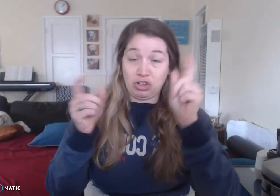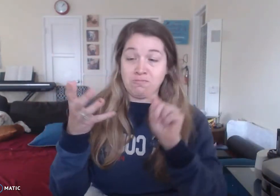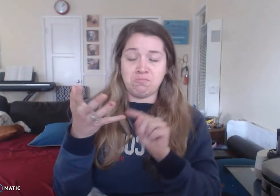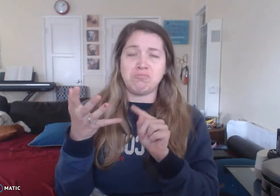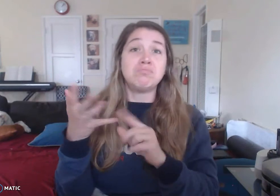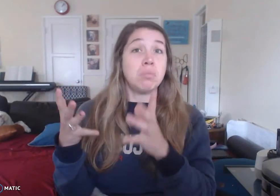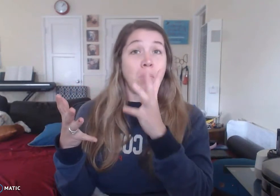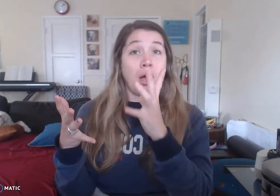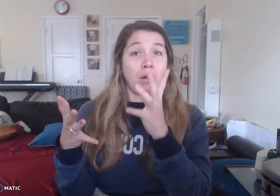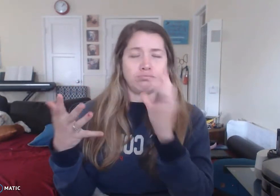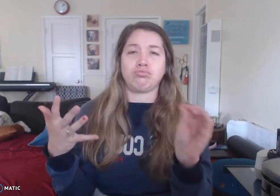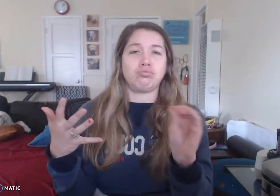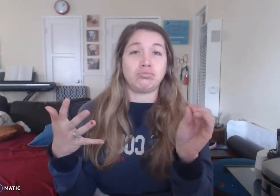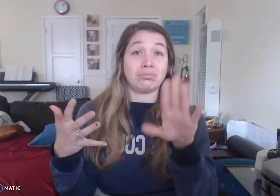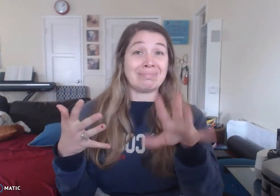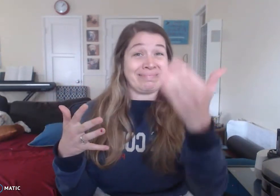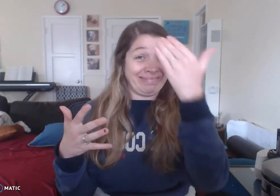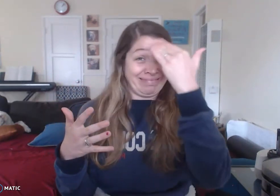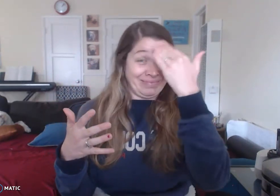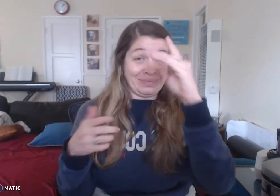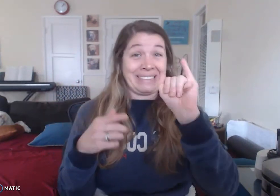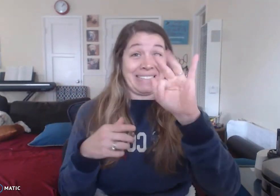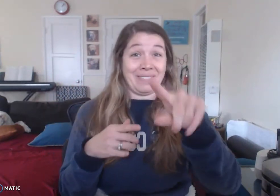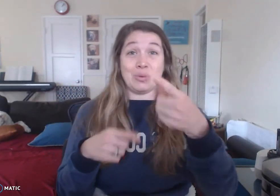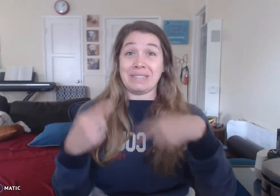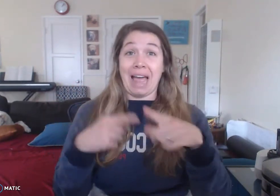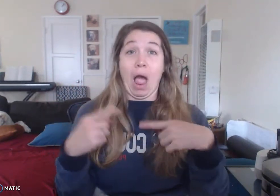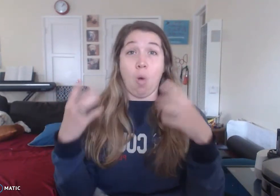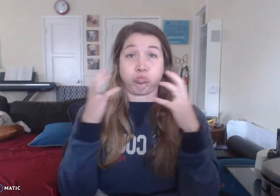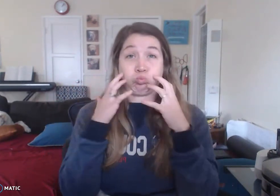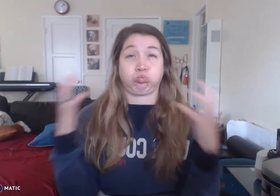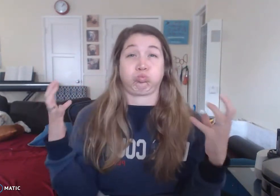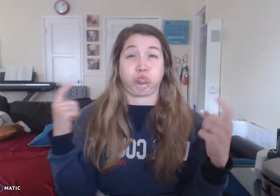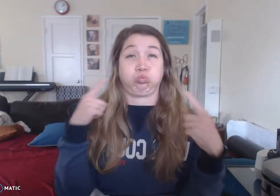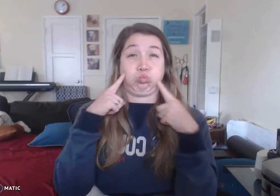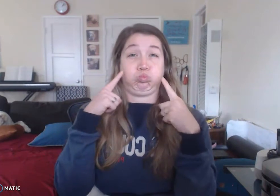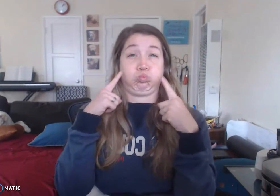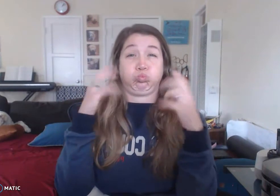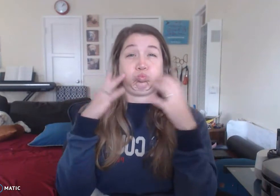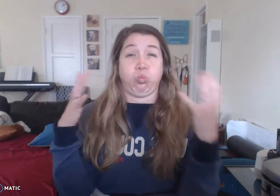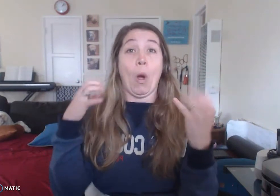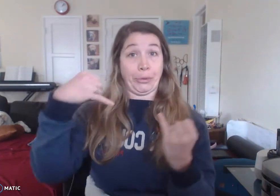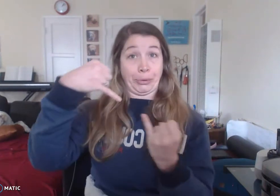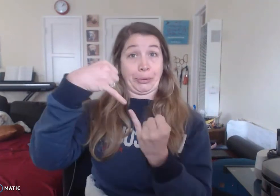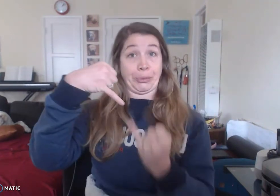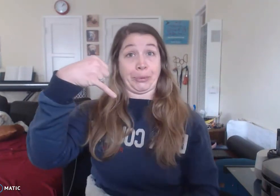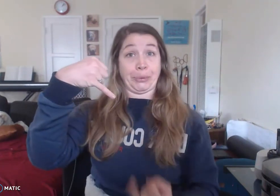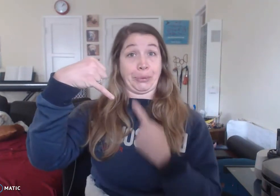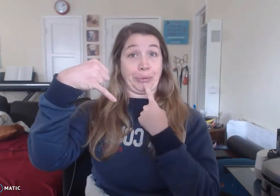So for the sign of mom I wouldn't say there are any clear NMM in particular. Signs with clear NMM can include describing the width of something. For example we puff our cheeks when using the sign FAT. Or if something is skinny, we change our facial expression to reflect this.